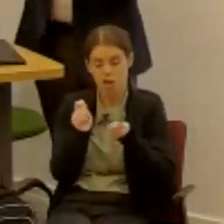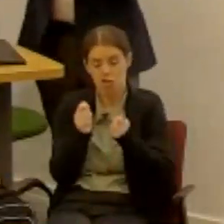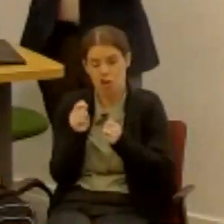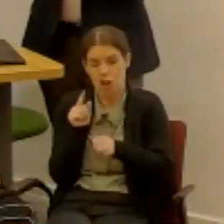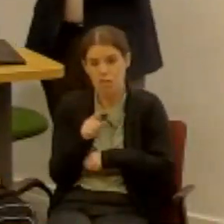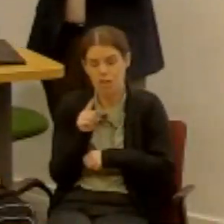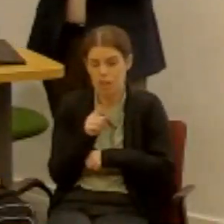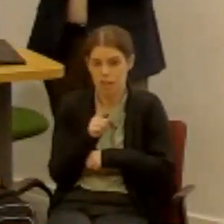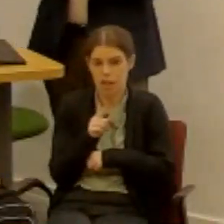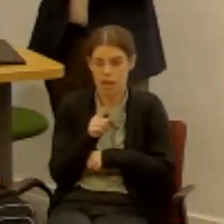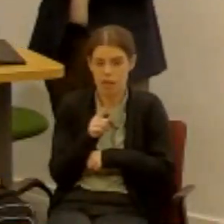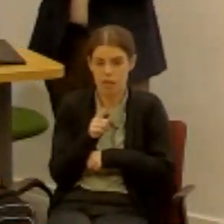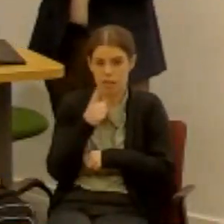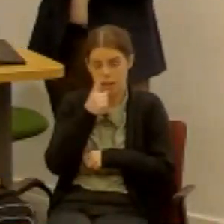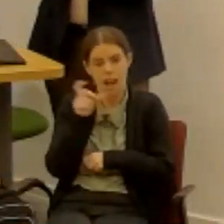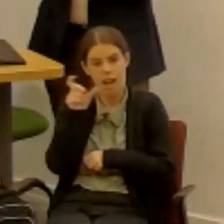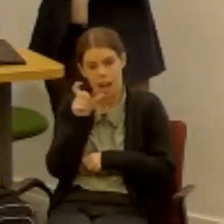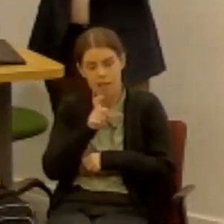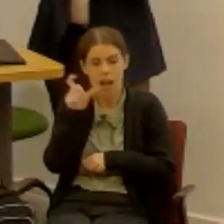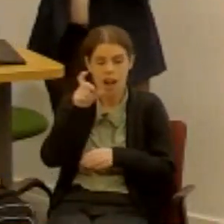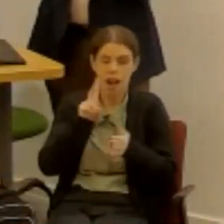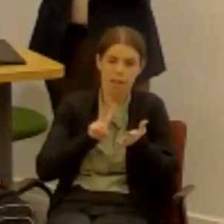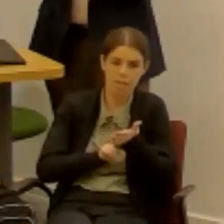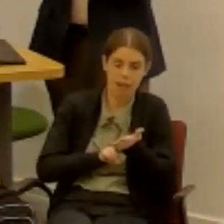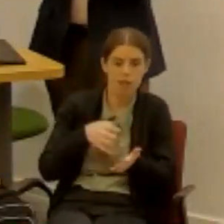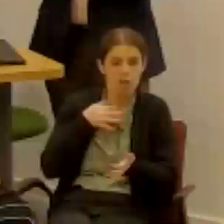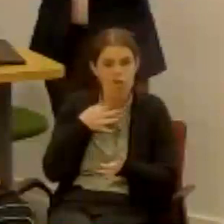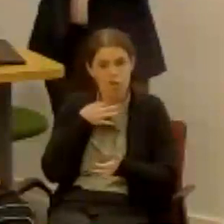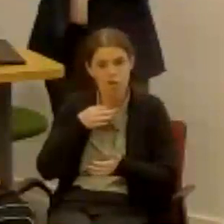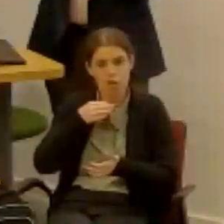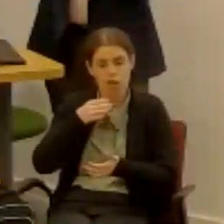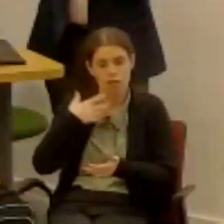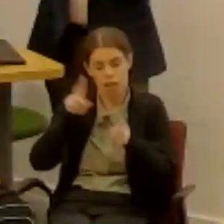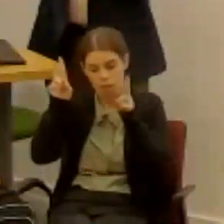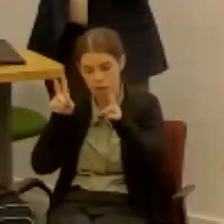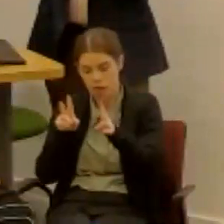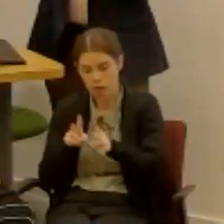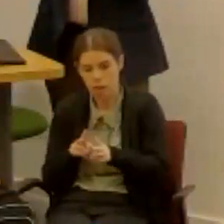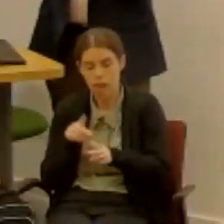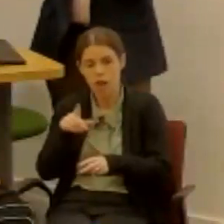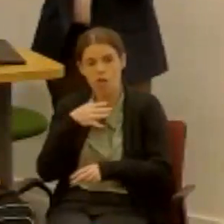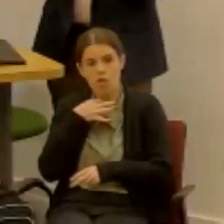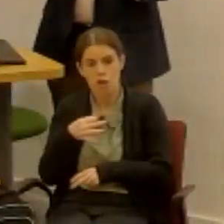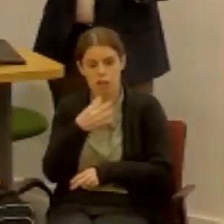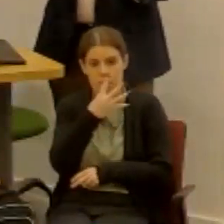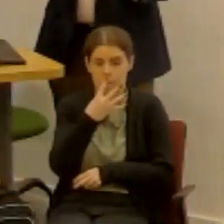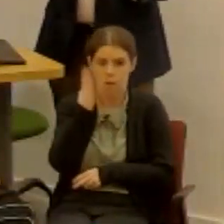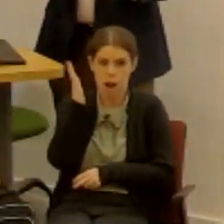We can. We can adjust for the cancer and cardiovascular risk slightly lower. And when we do that, the risk drops from 4 and a half to about 3 and a half times.